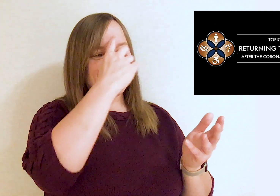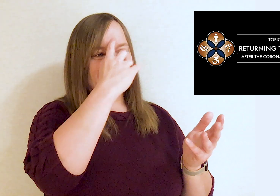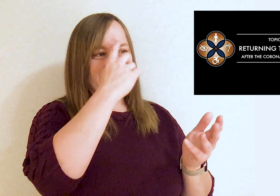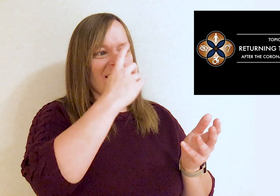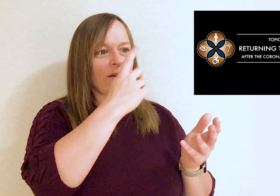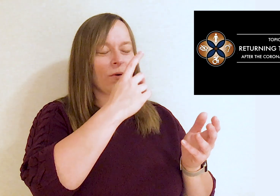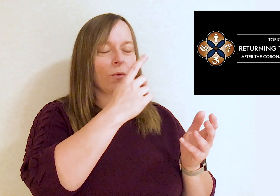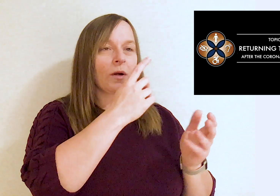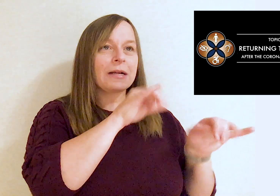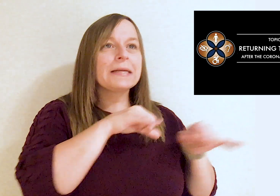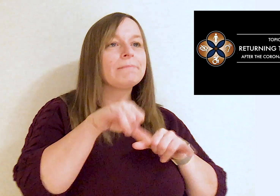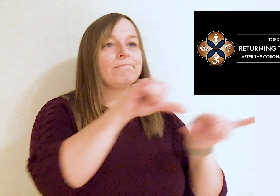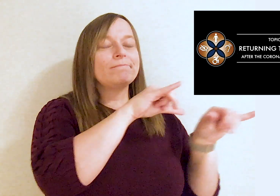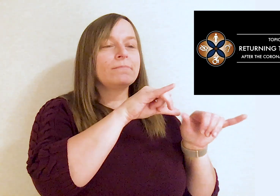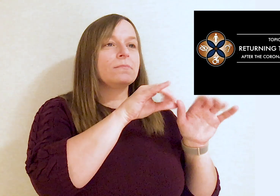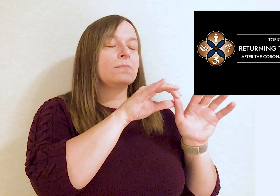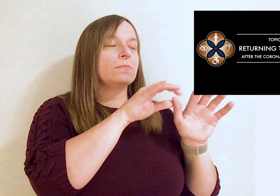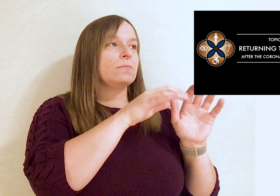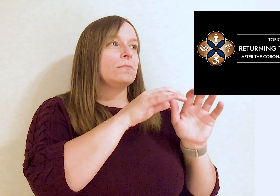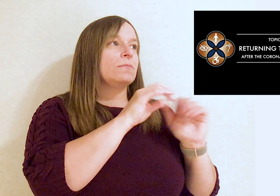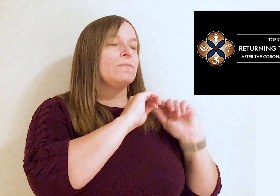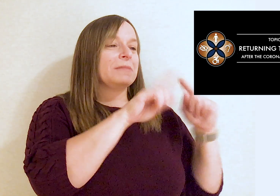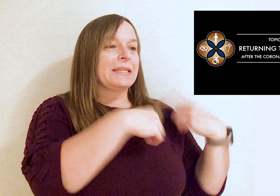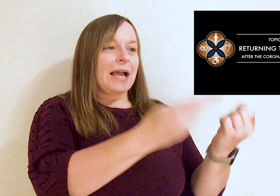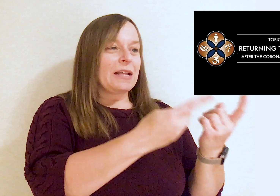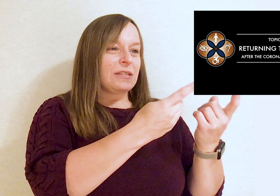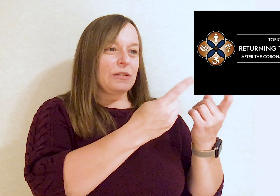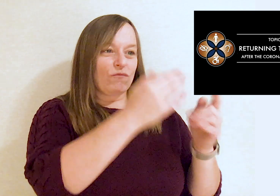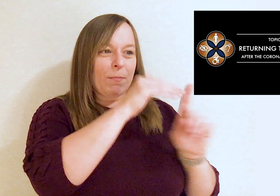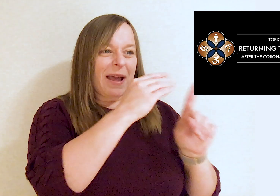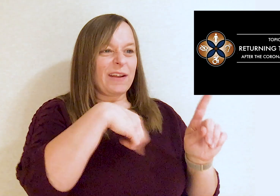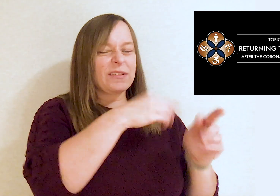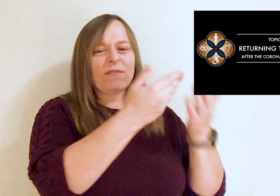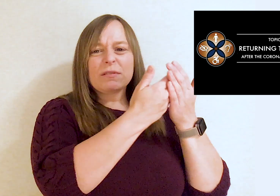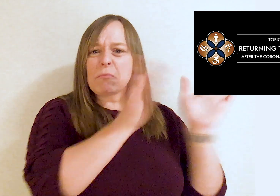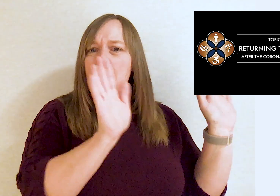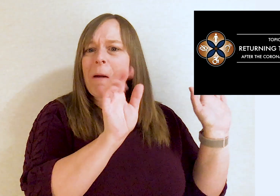we're constantly reminding ourselves. It's a little broad in its scope, but I